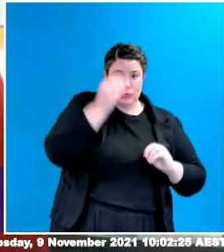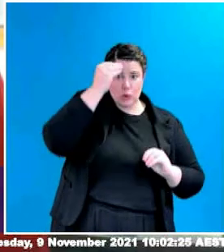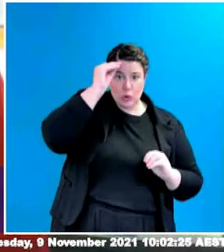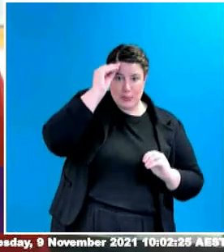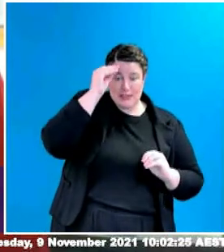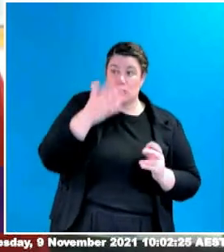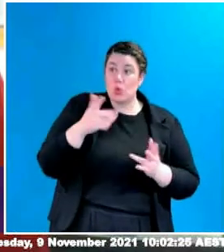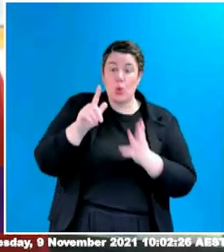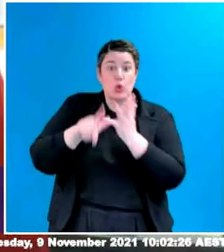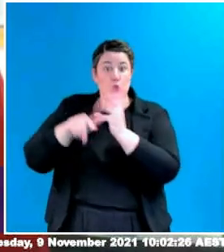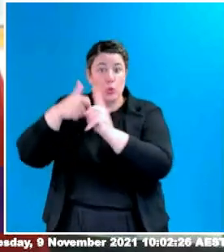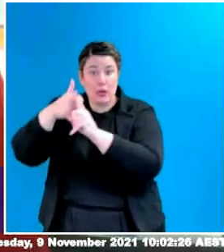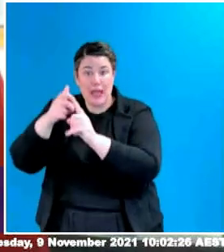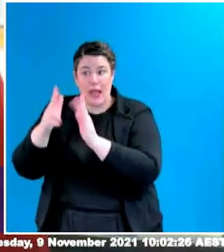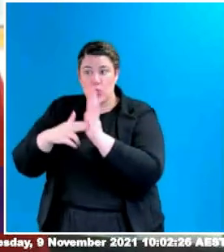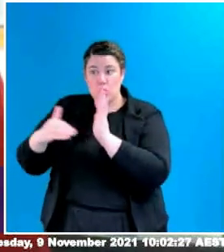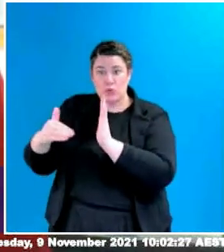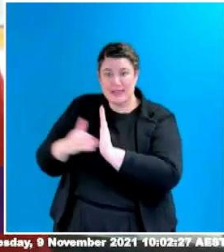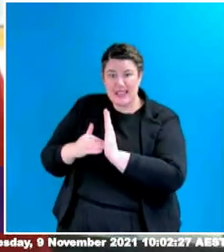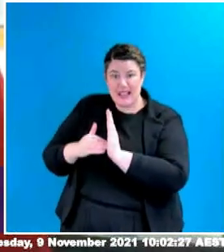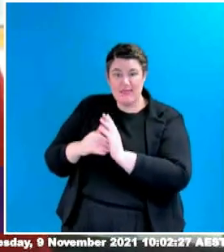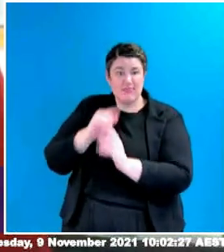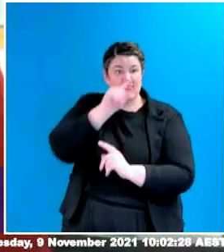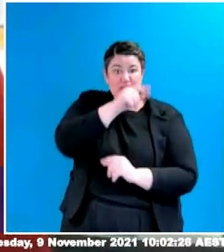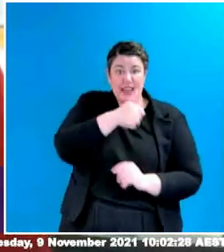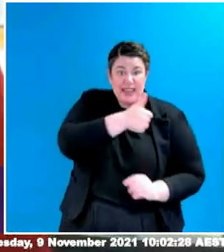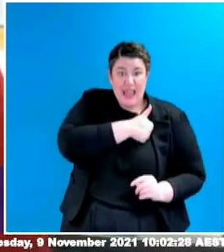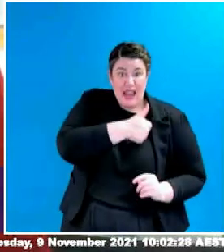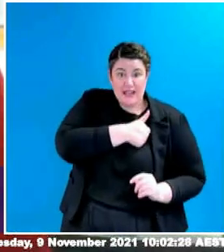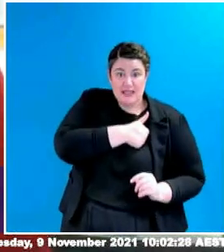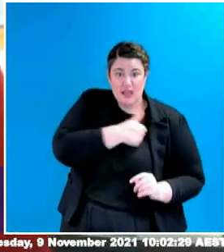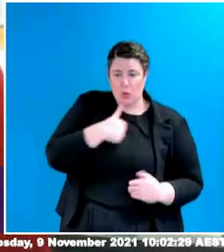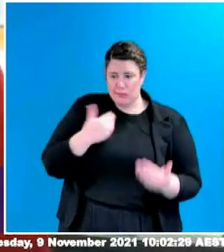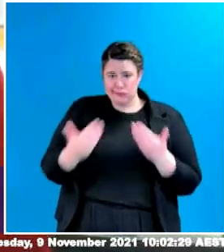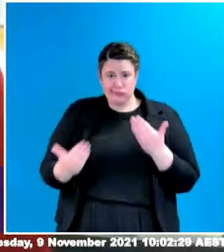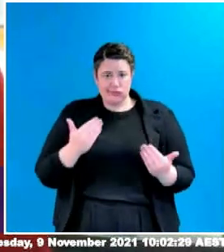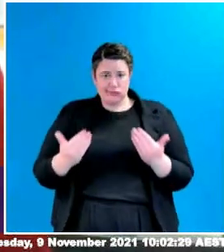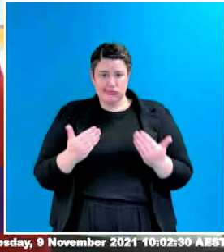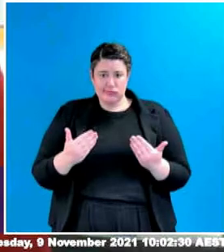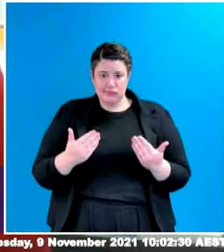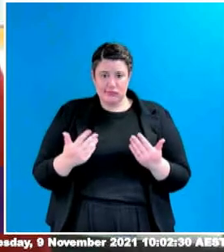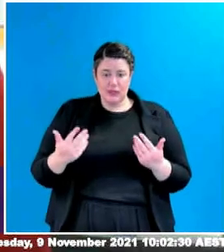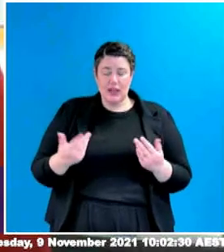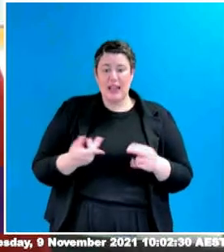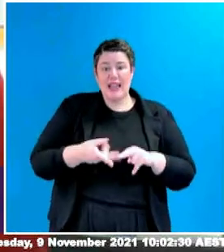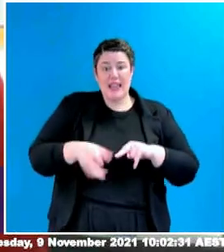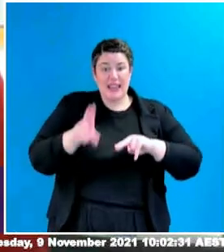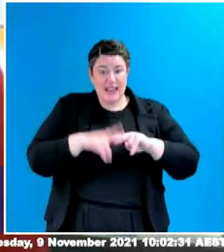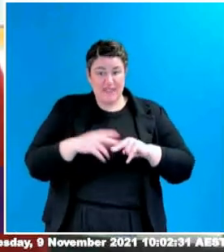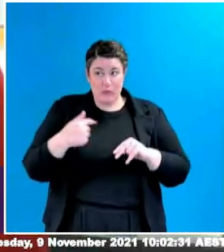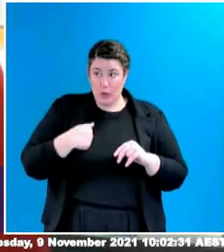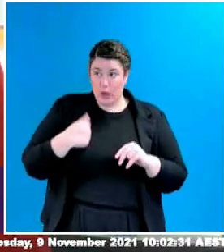UK, New Zealand or Canada. Where it is most highlighted is if we seek leave to intervene in a matter.